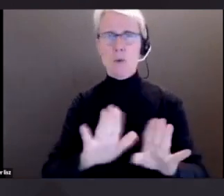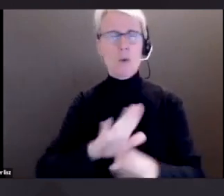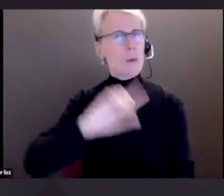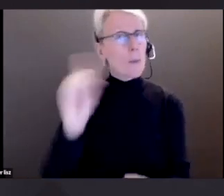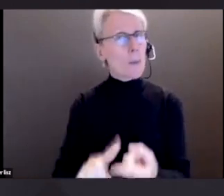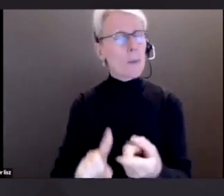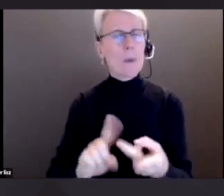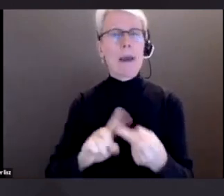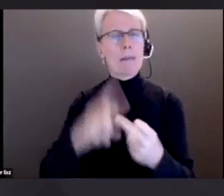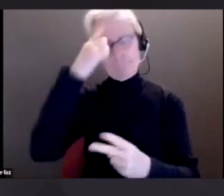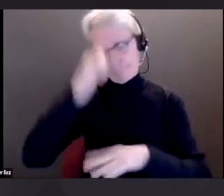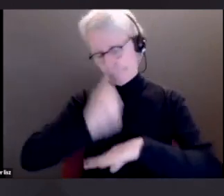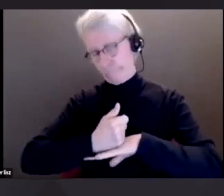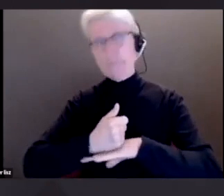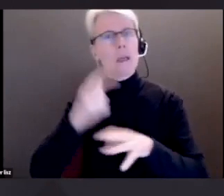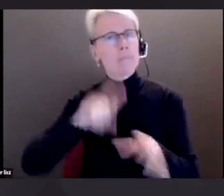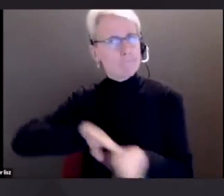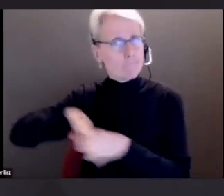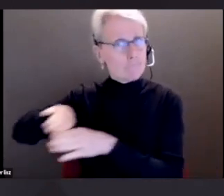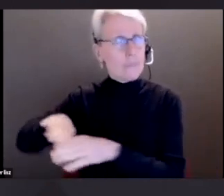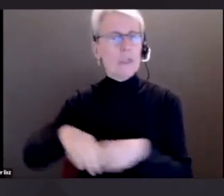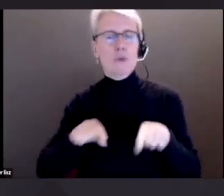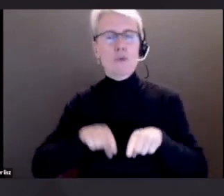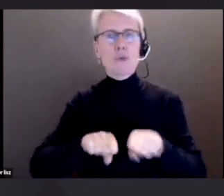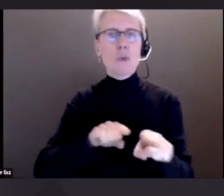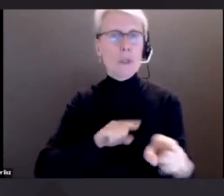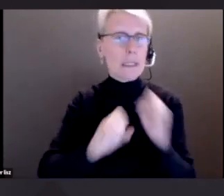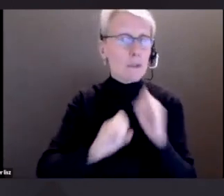we want to be mindful and avoid making assumptions about a candidate